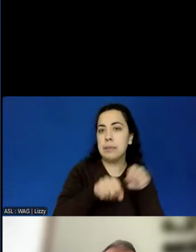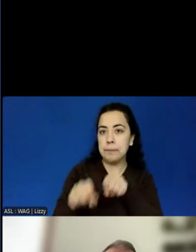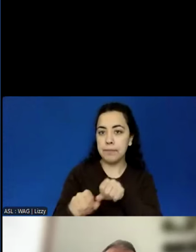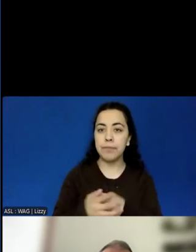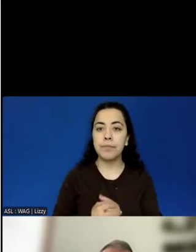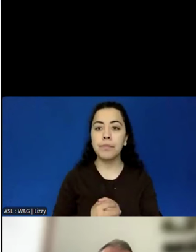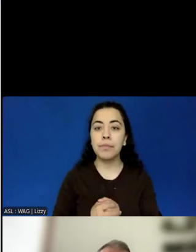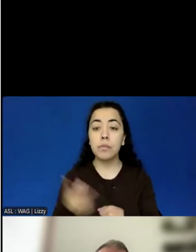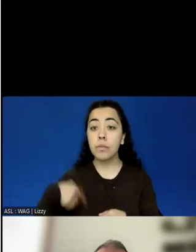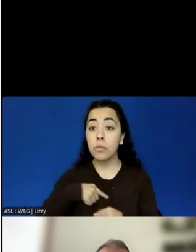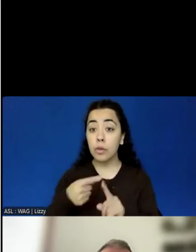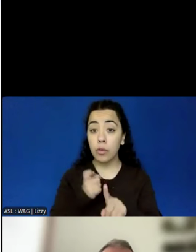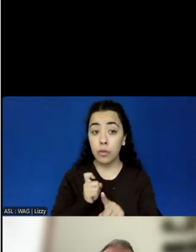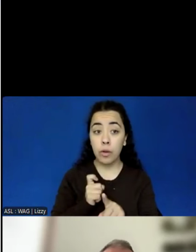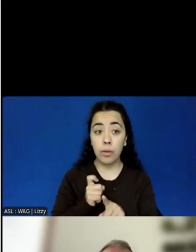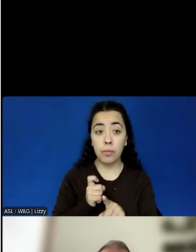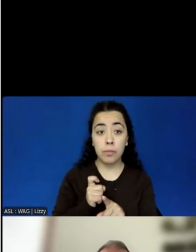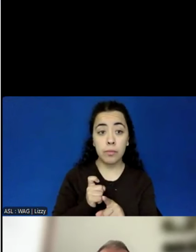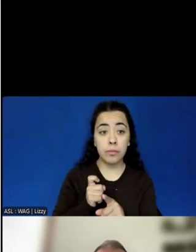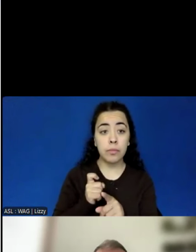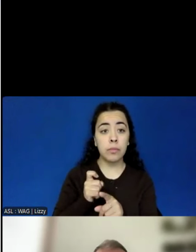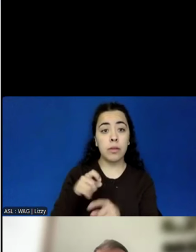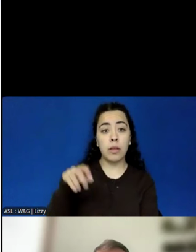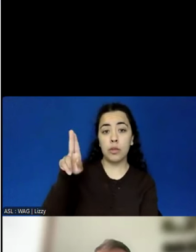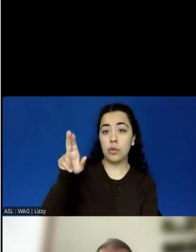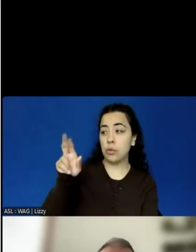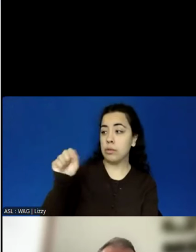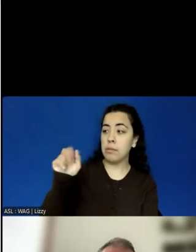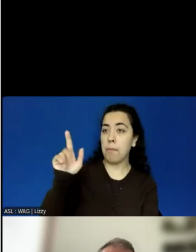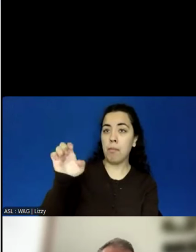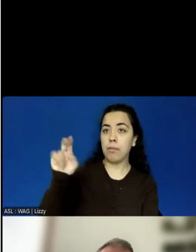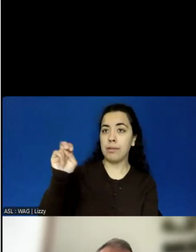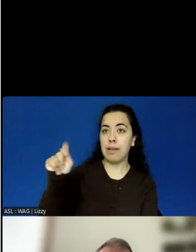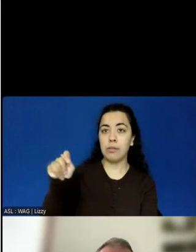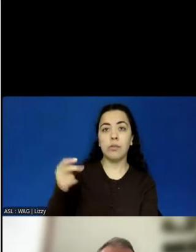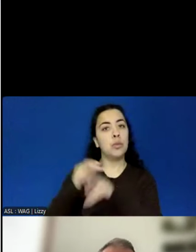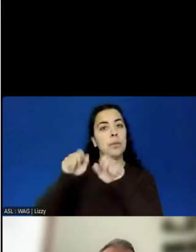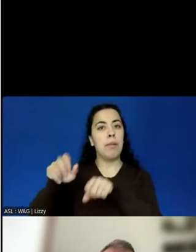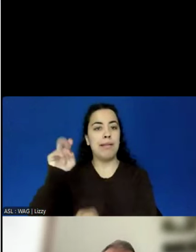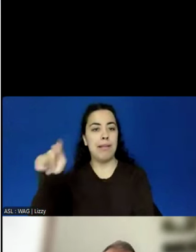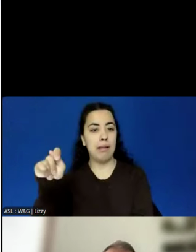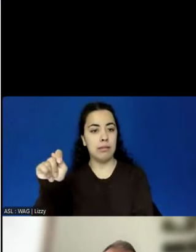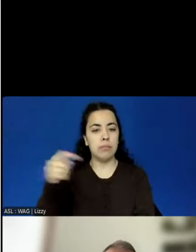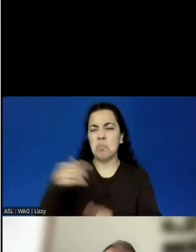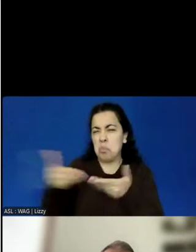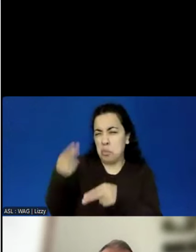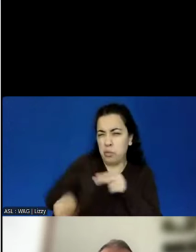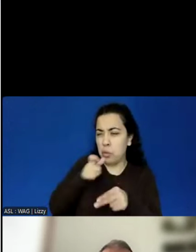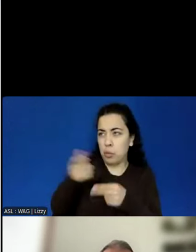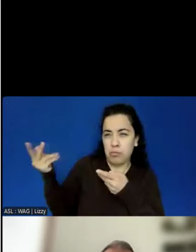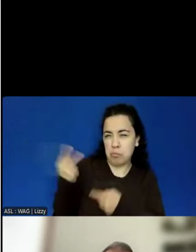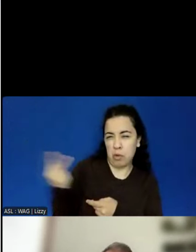We are from UsableNet, Jeff and I, and let's introduce briefly ourselves. I'm Michele and I am